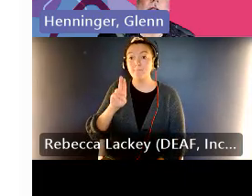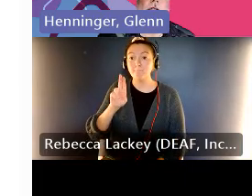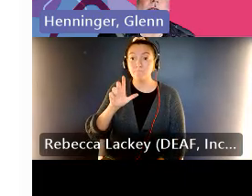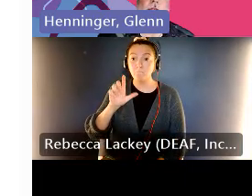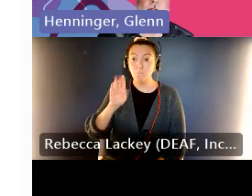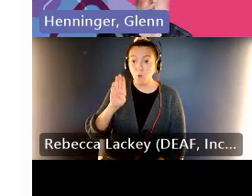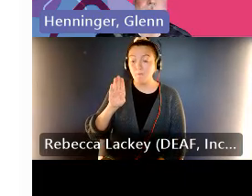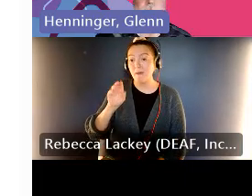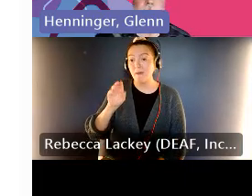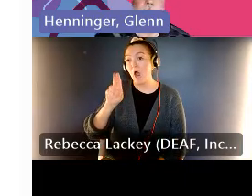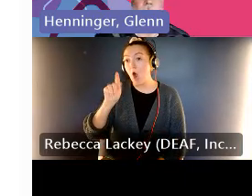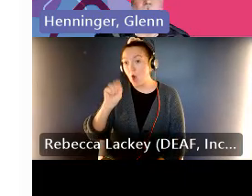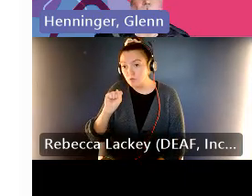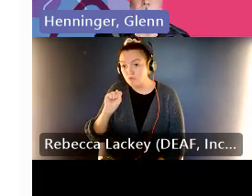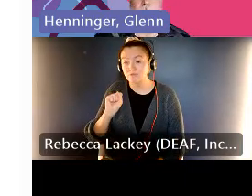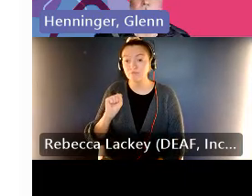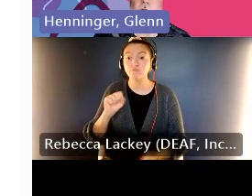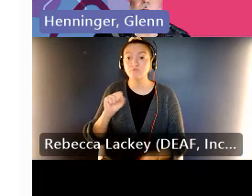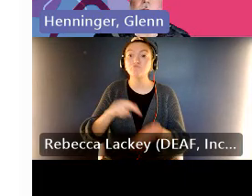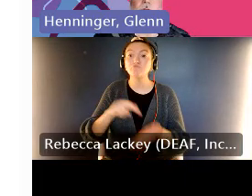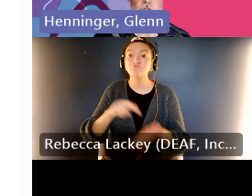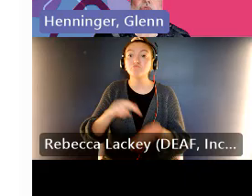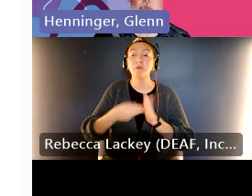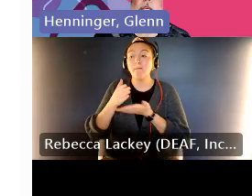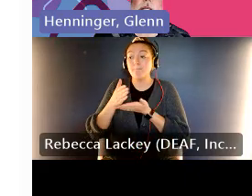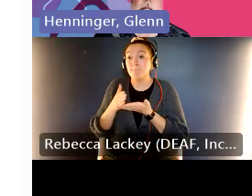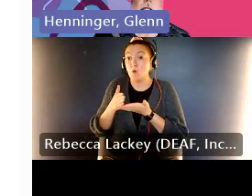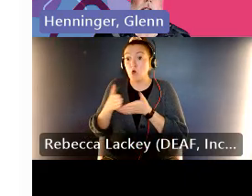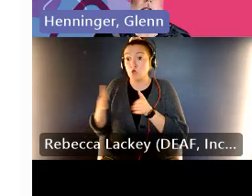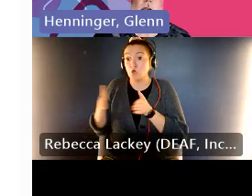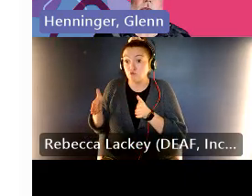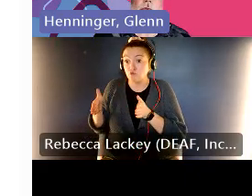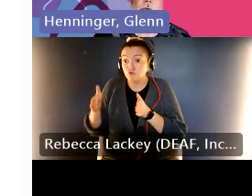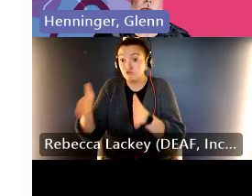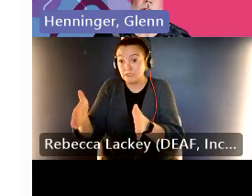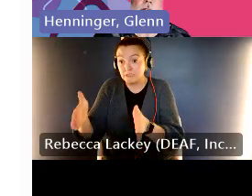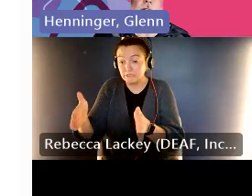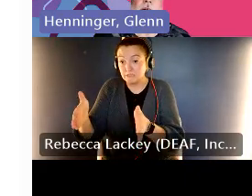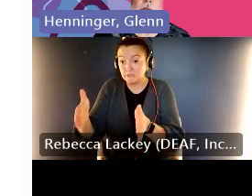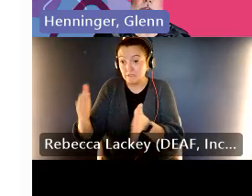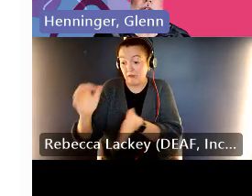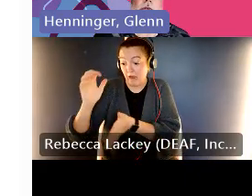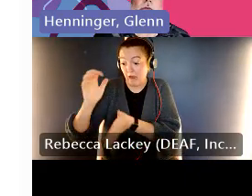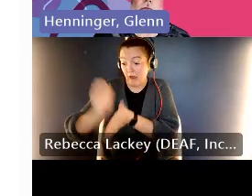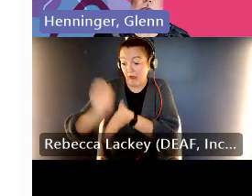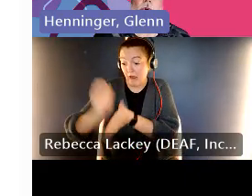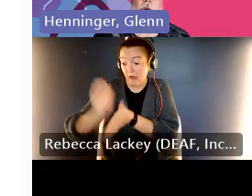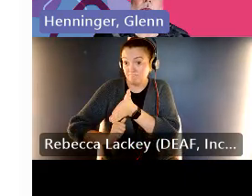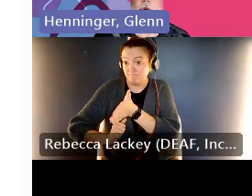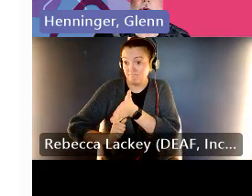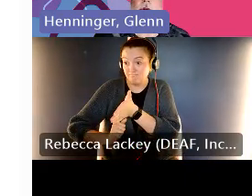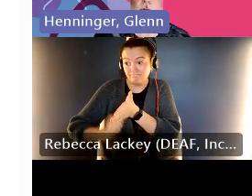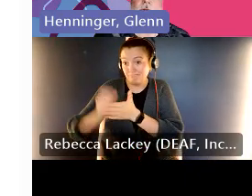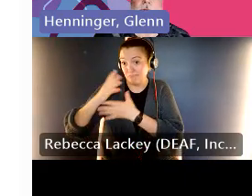It's just taking away part of the street as an option for the motorist and making